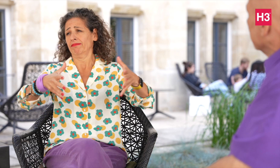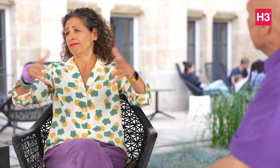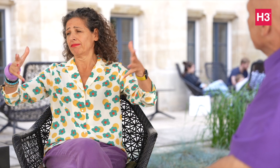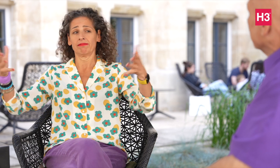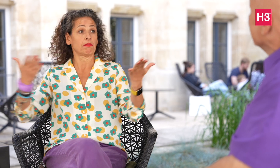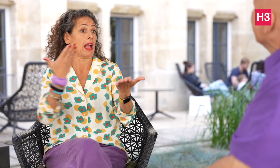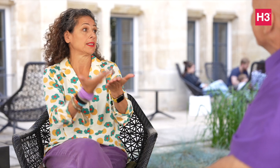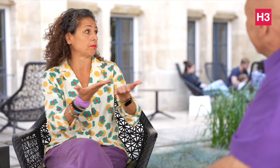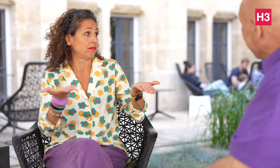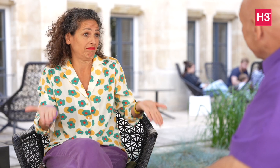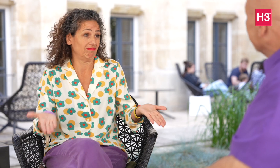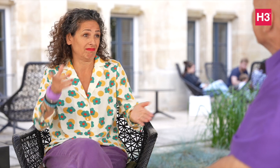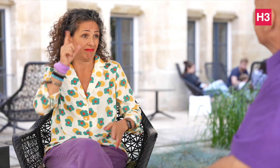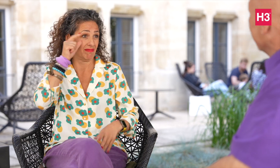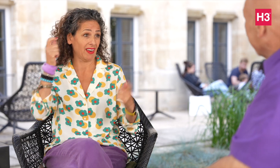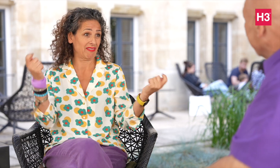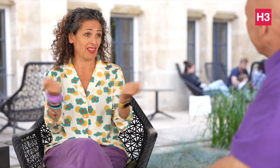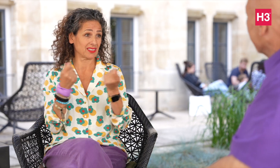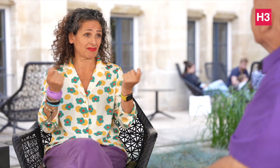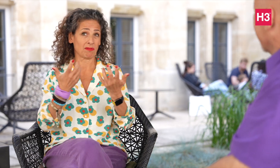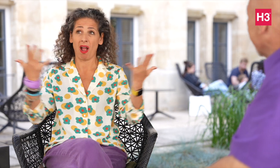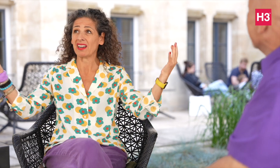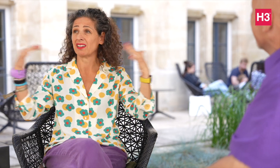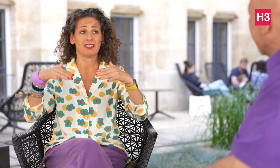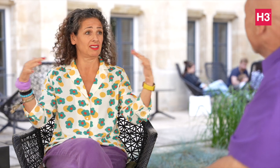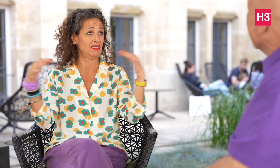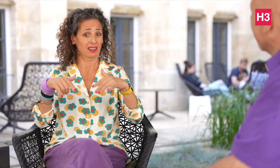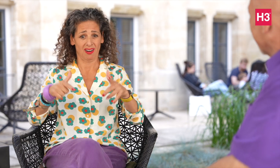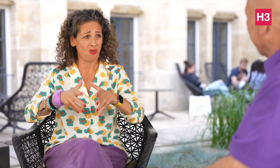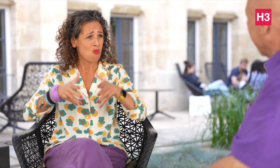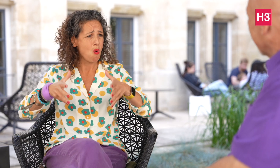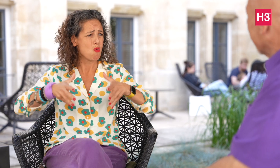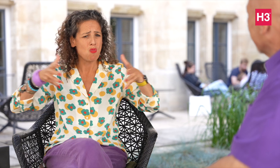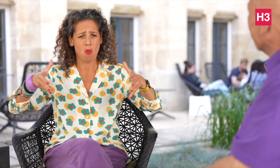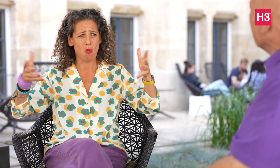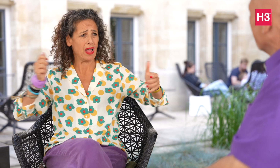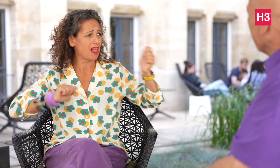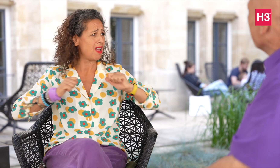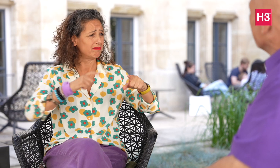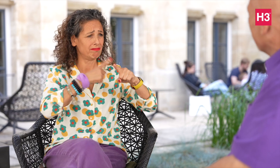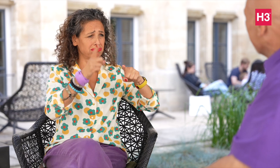Take Reims, for example; so many people have gathered for the festival, and the number of performances keeps growing.